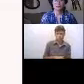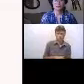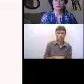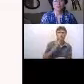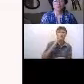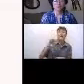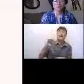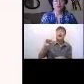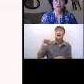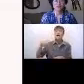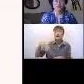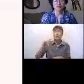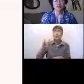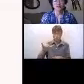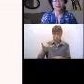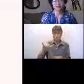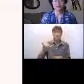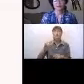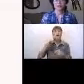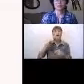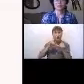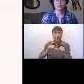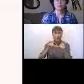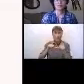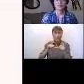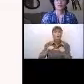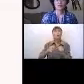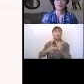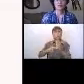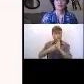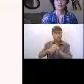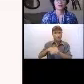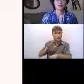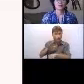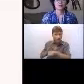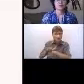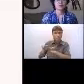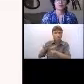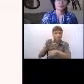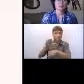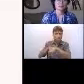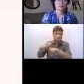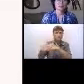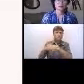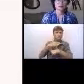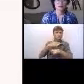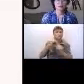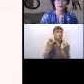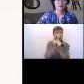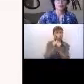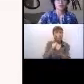and it requires consultation of Indigenous and racialized people.